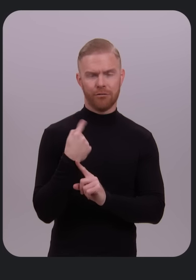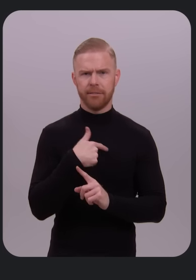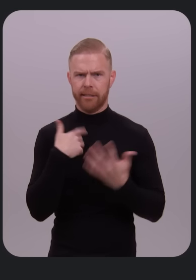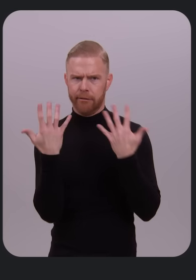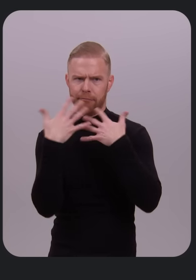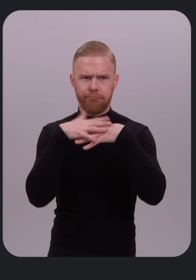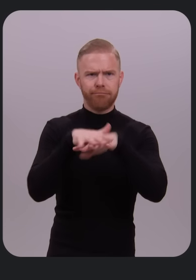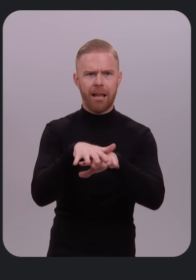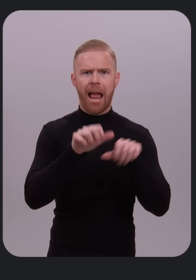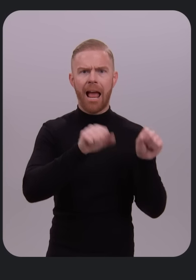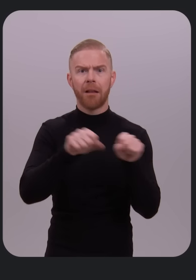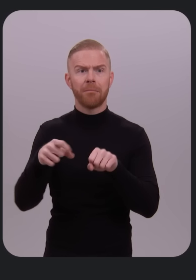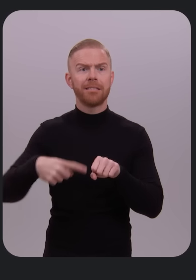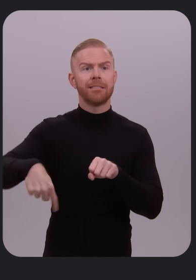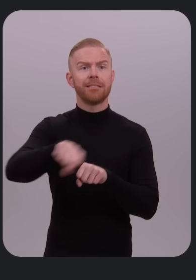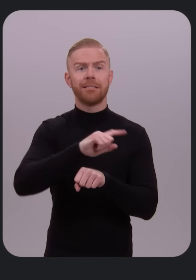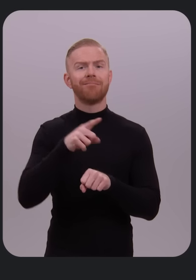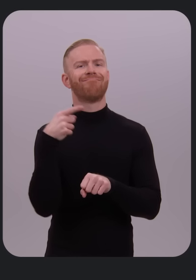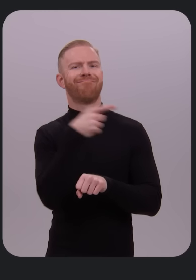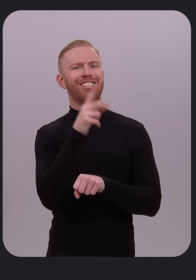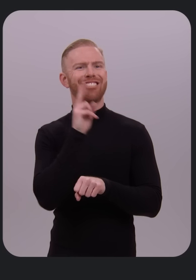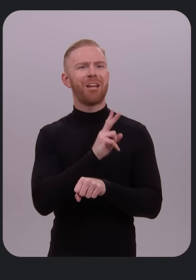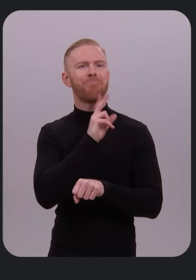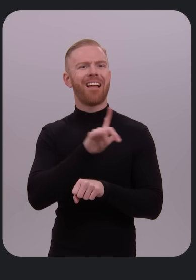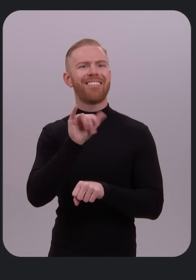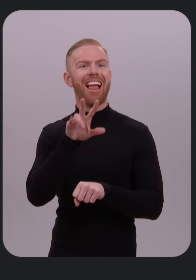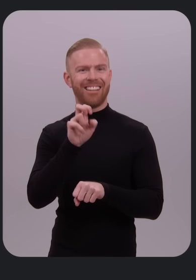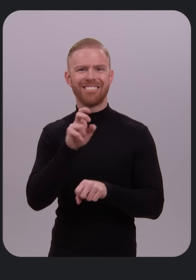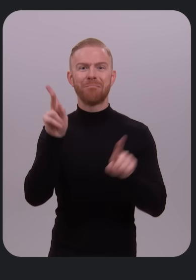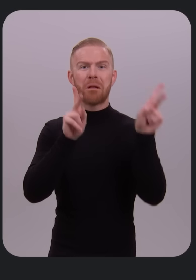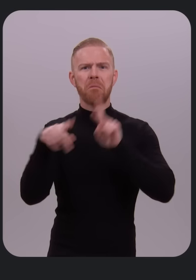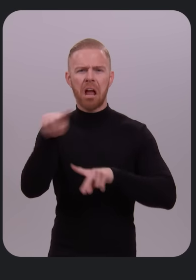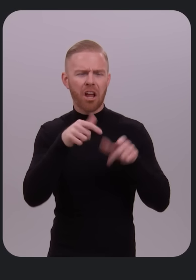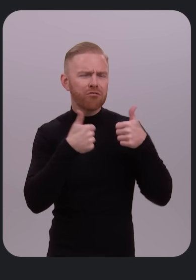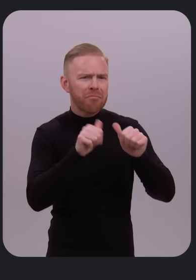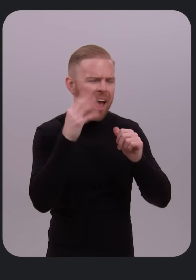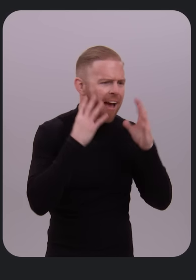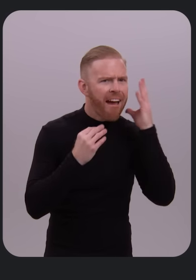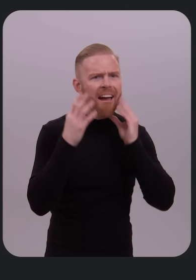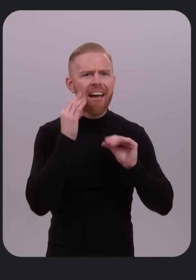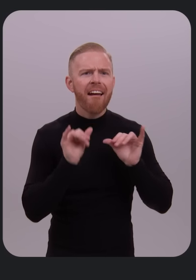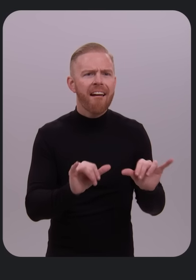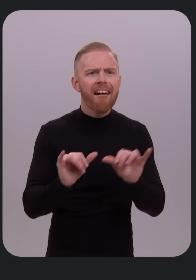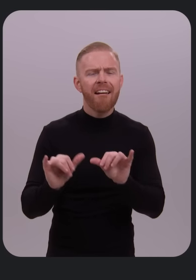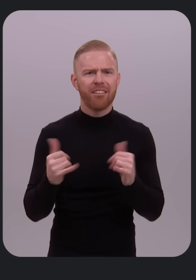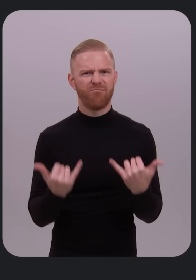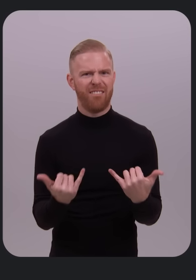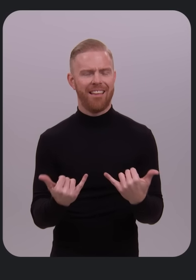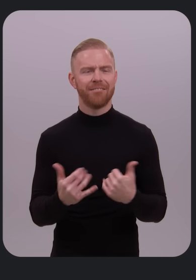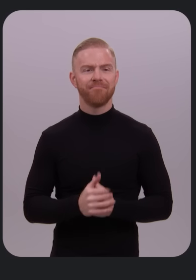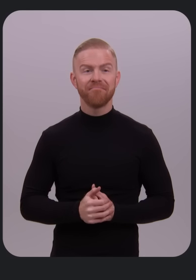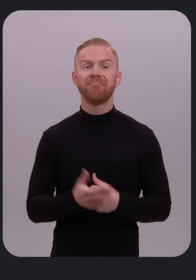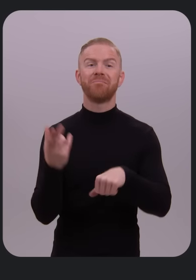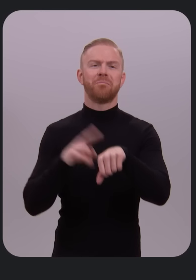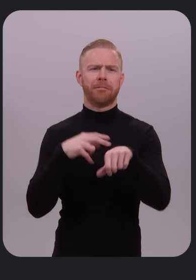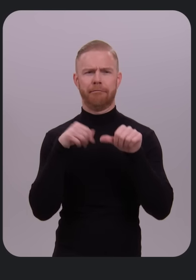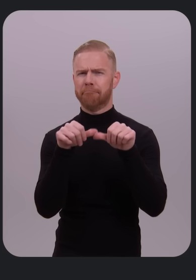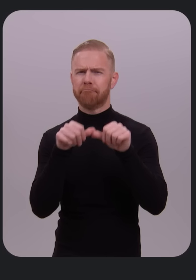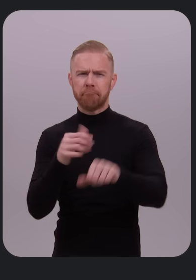like these into Gemini Live for more people to experience today. Of course, we continue to relentlessly improve and explore